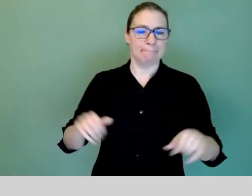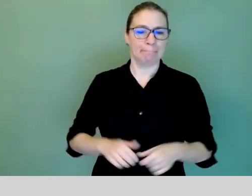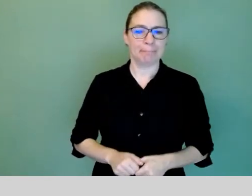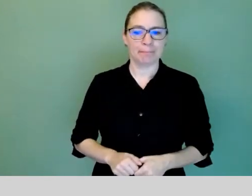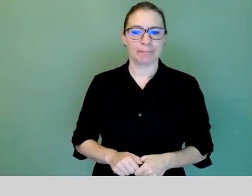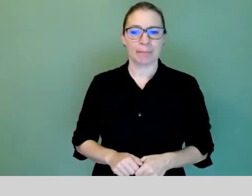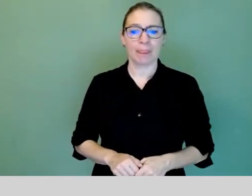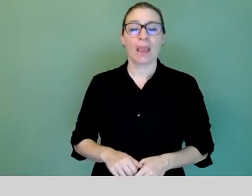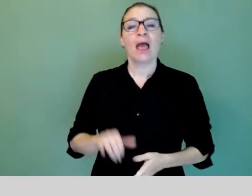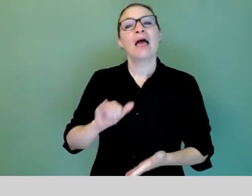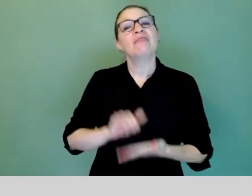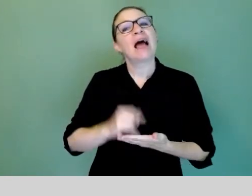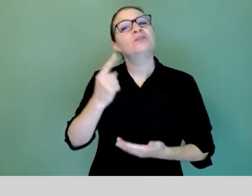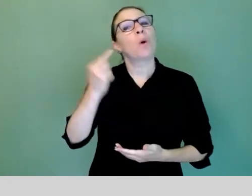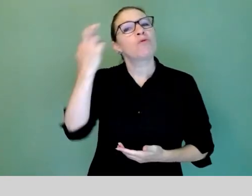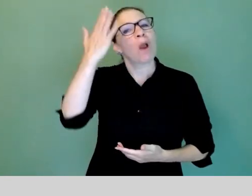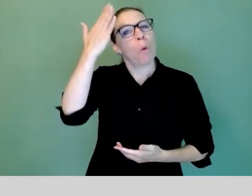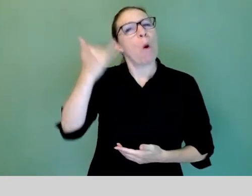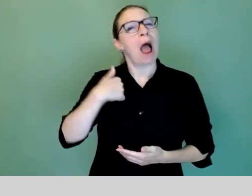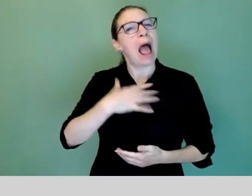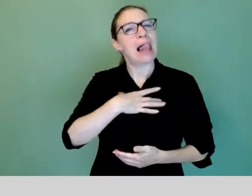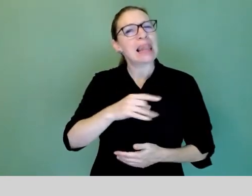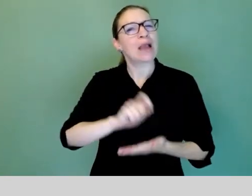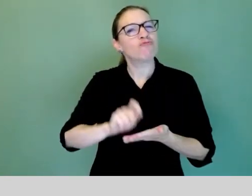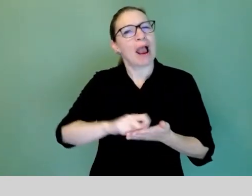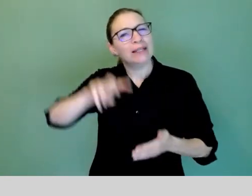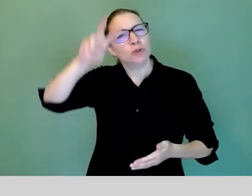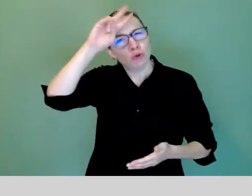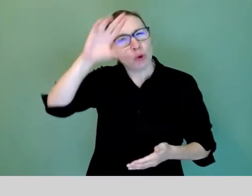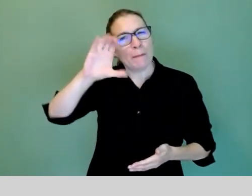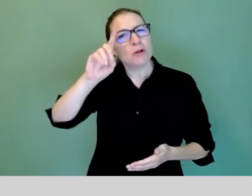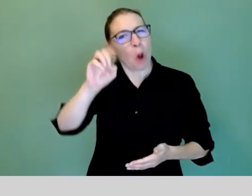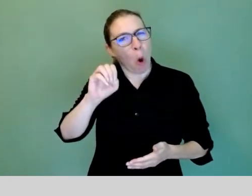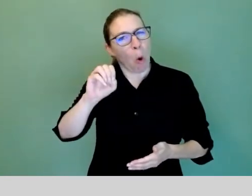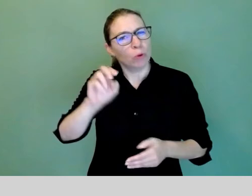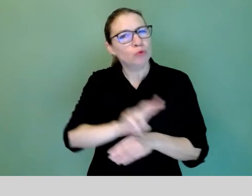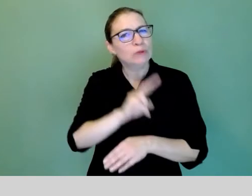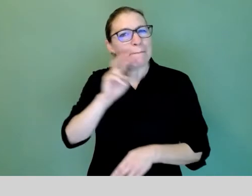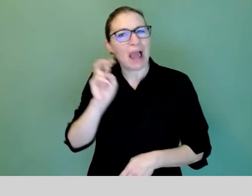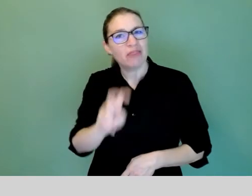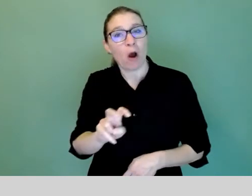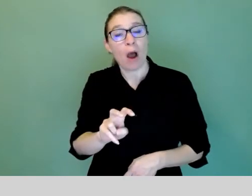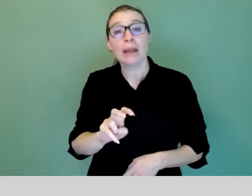This is one of the reasons I like writing stupid code in Python. It's made easier by the fact